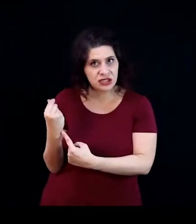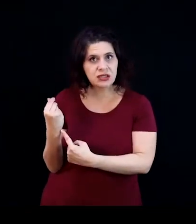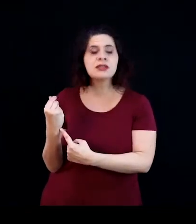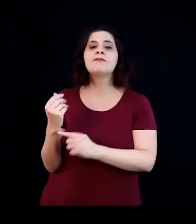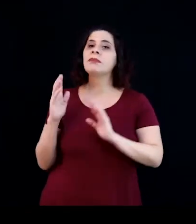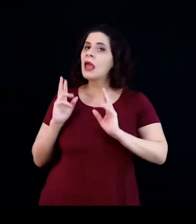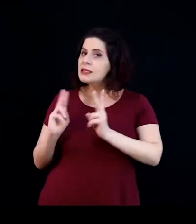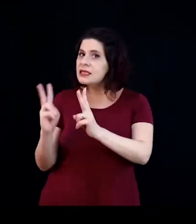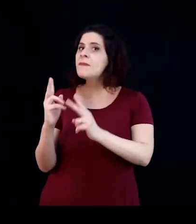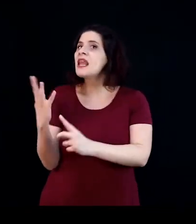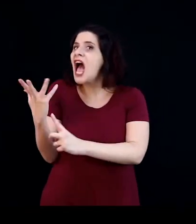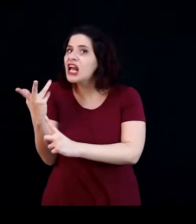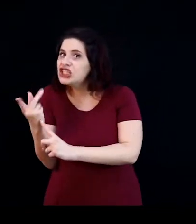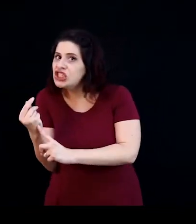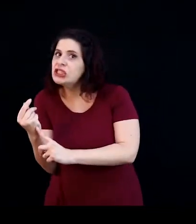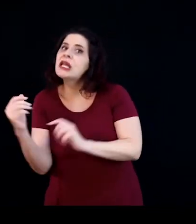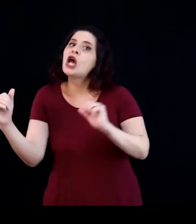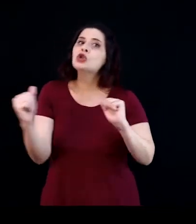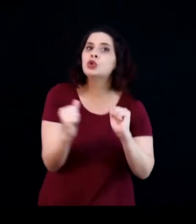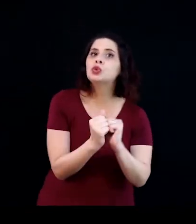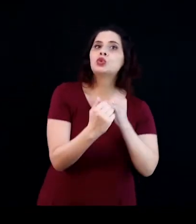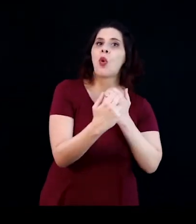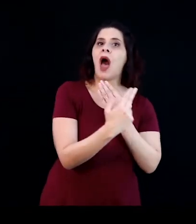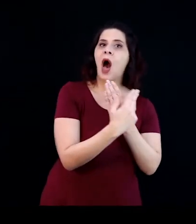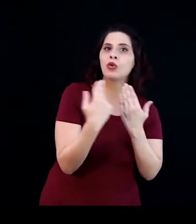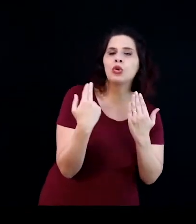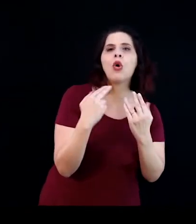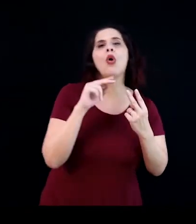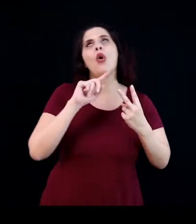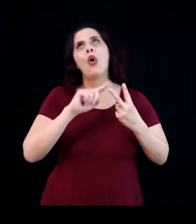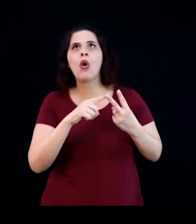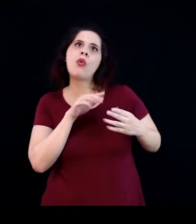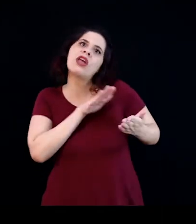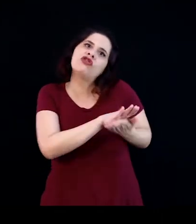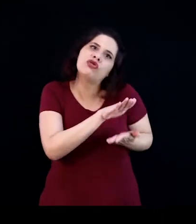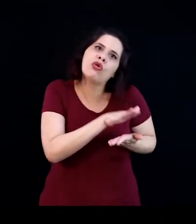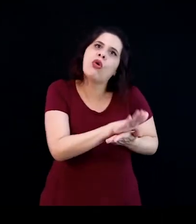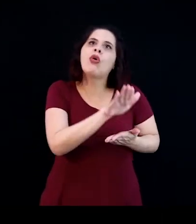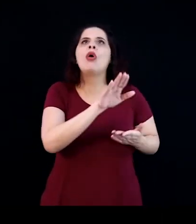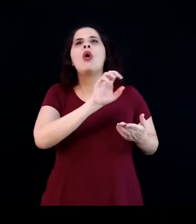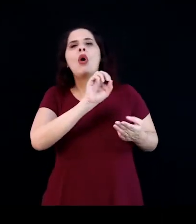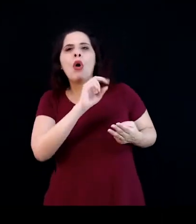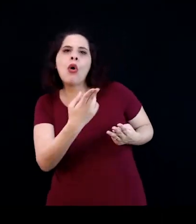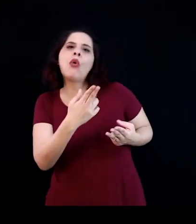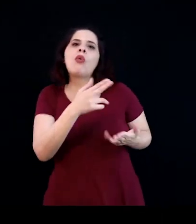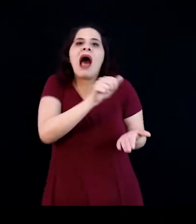where artists collaborate with authors, editors sometimes, writers,